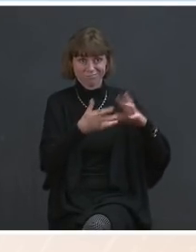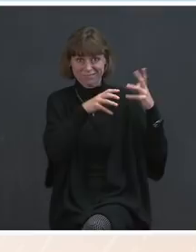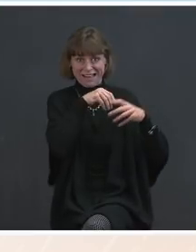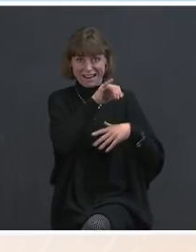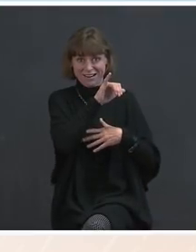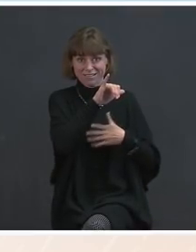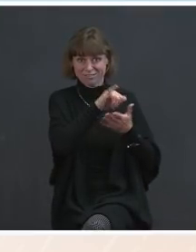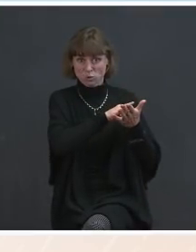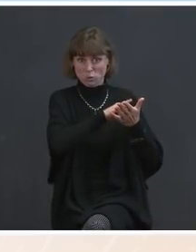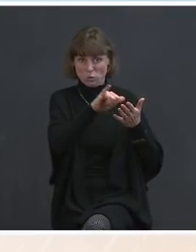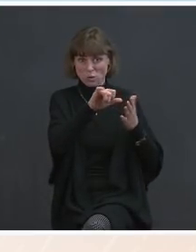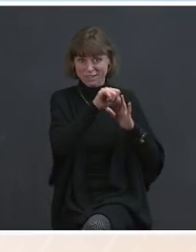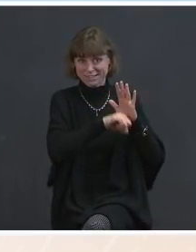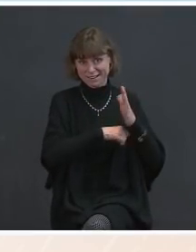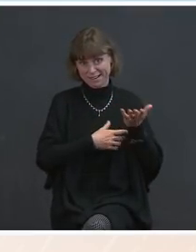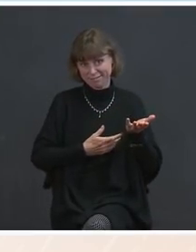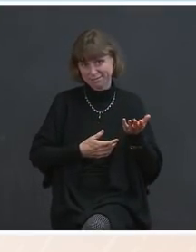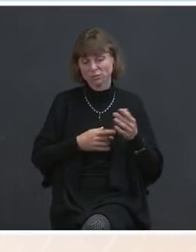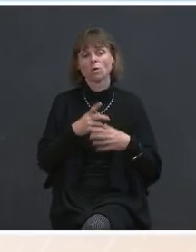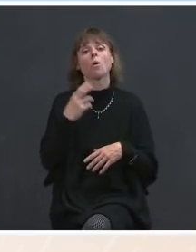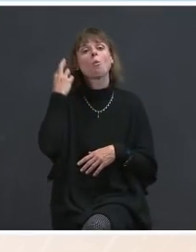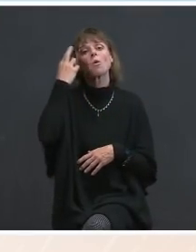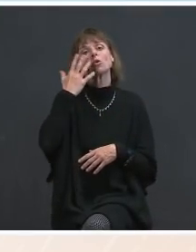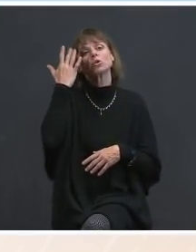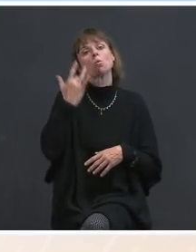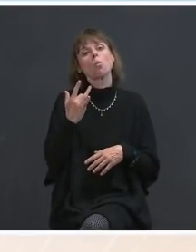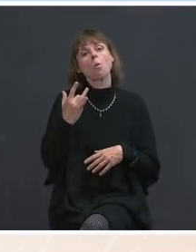that it's been set up to engage directly with governors